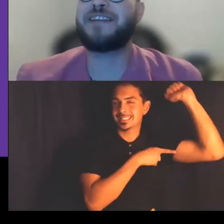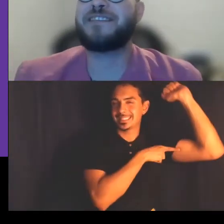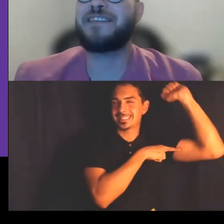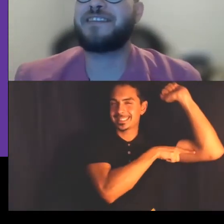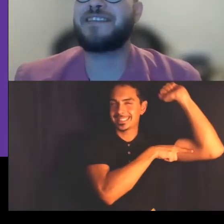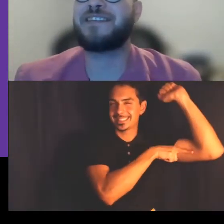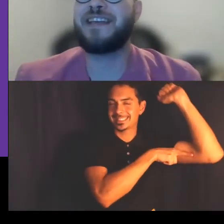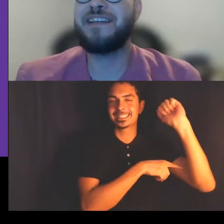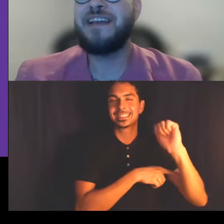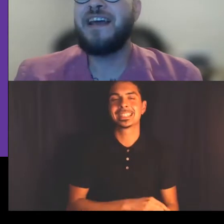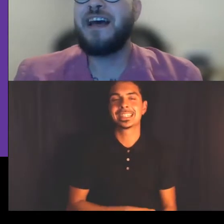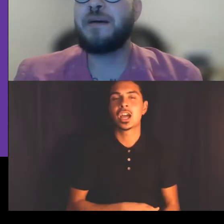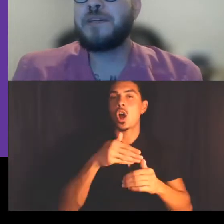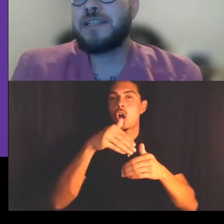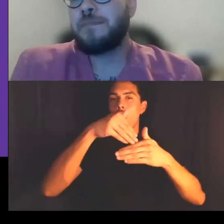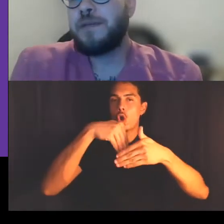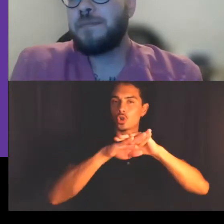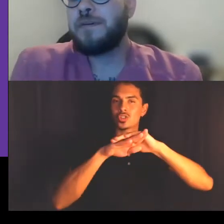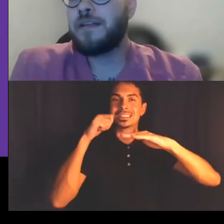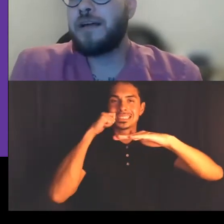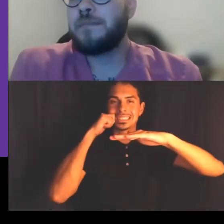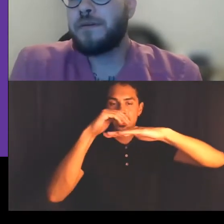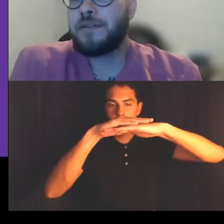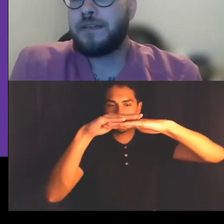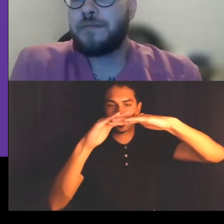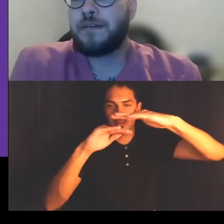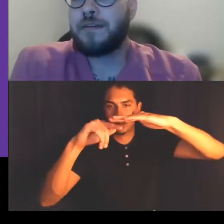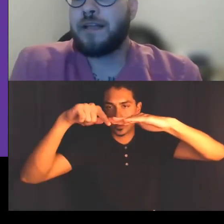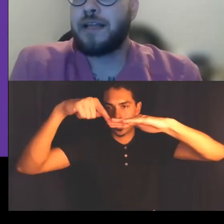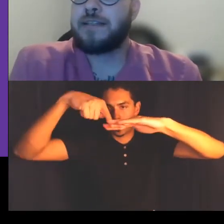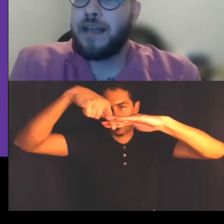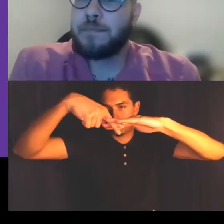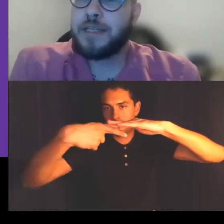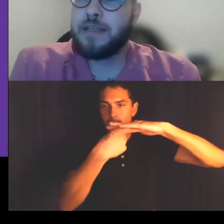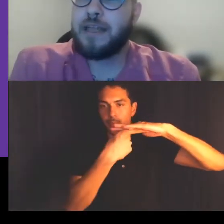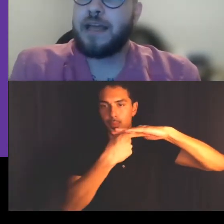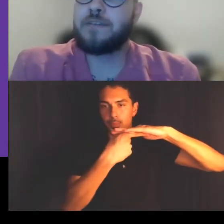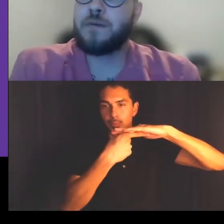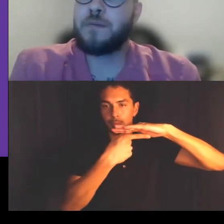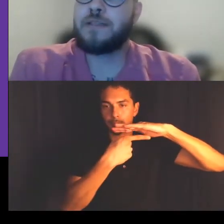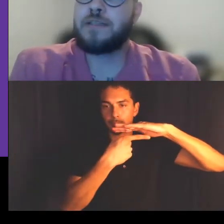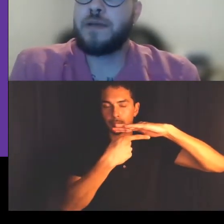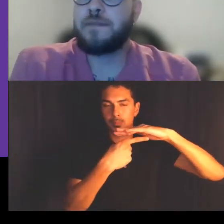That goes under the skin, which, some people who are looking for a long-acting option that don't want to have